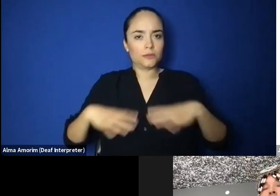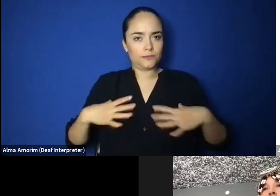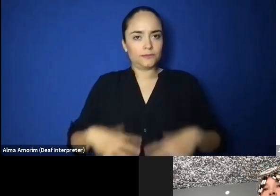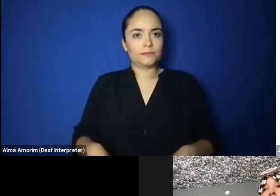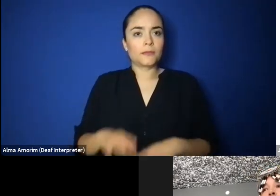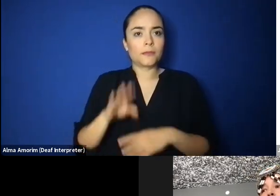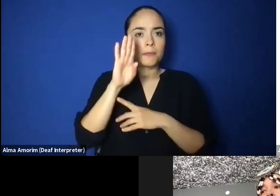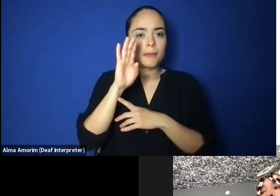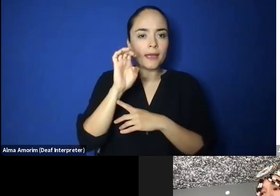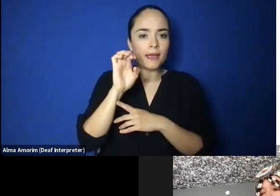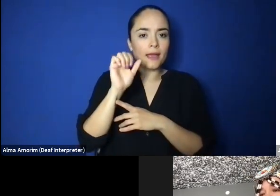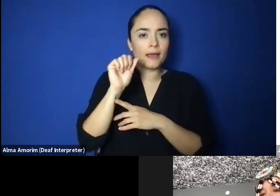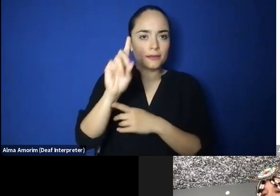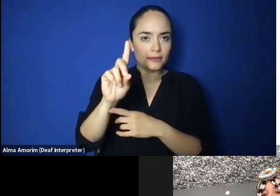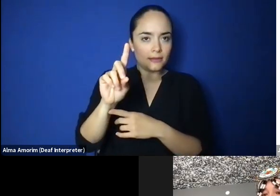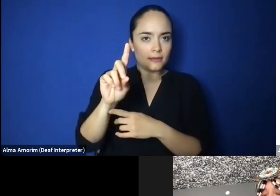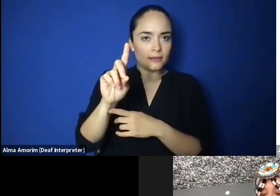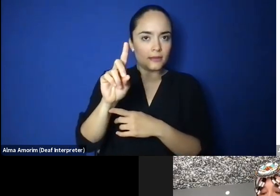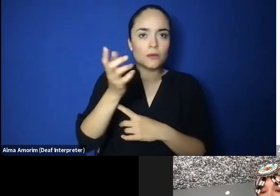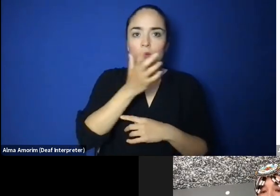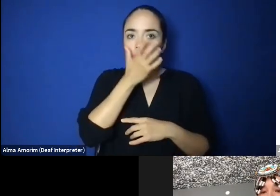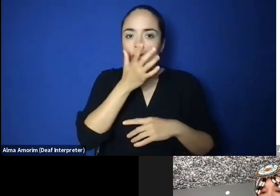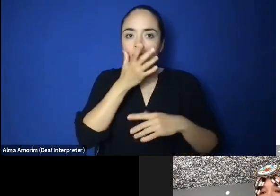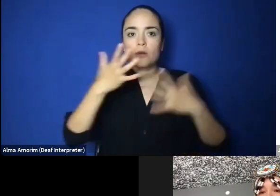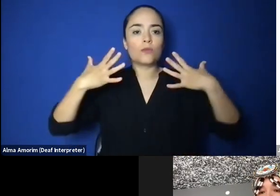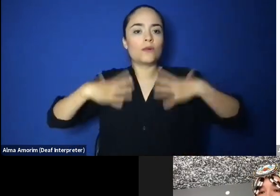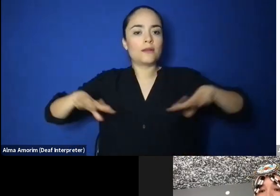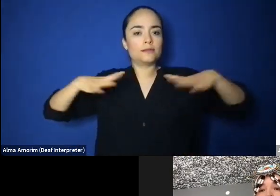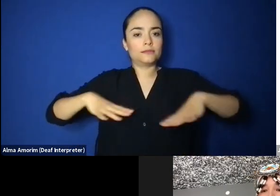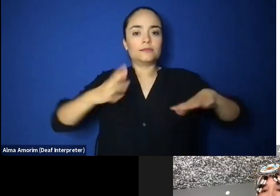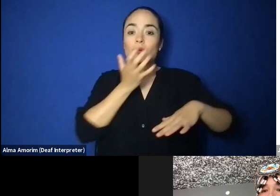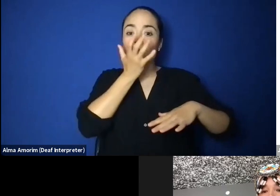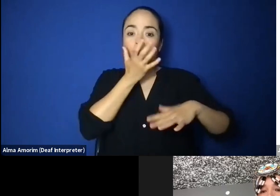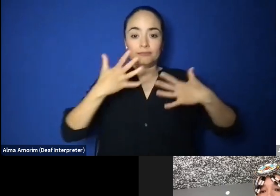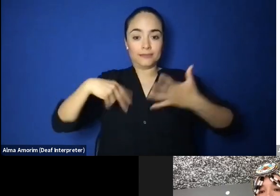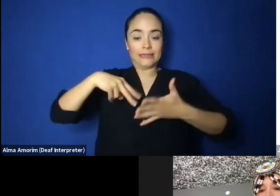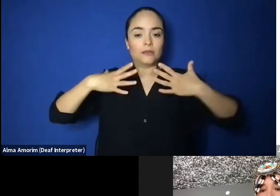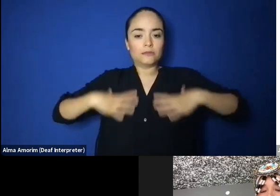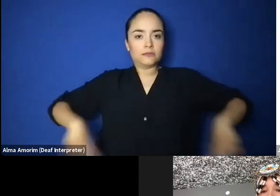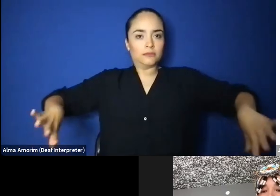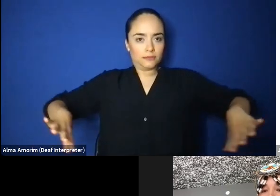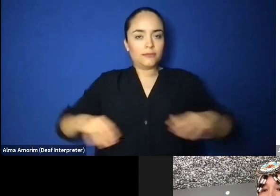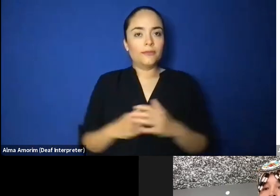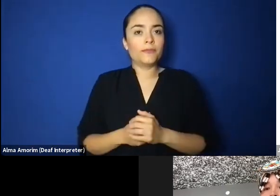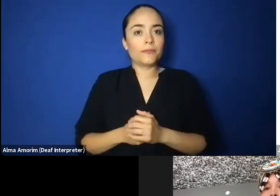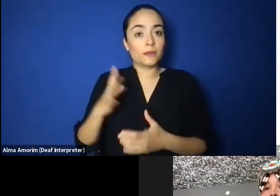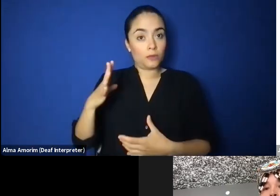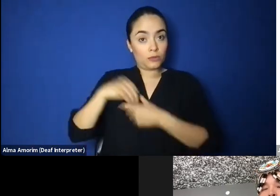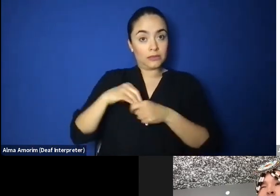that this is a part of my regalia. This is part of who I am as an Indigenous person, so it's not